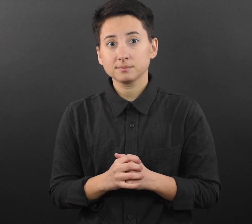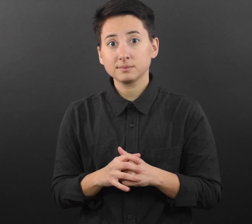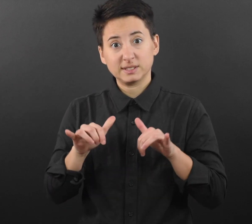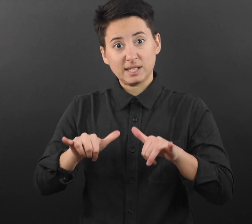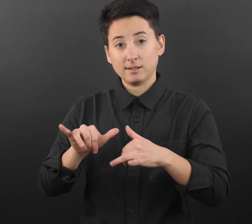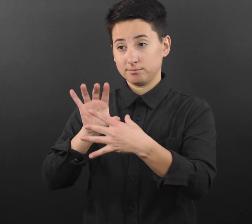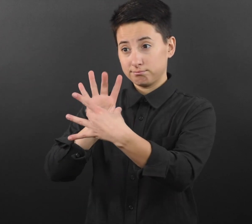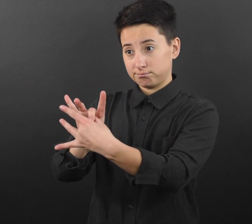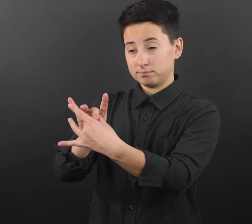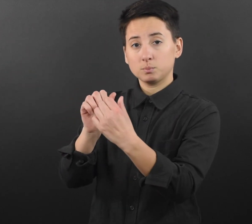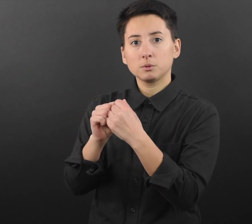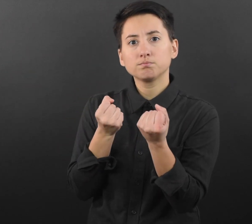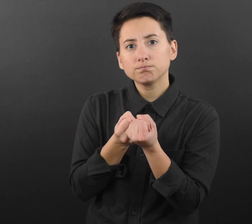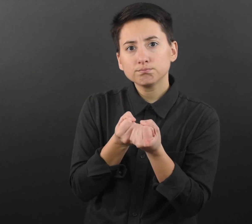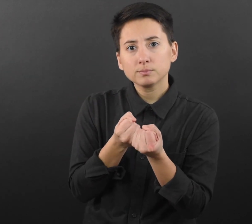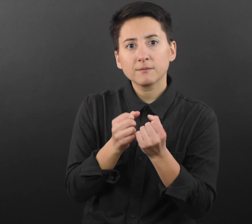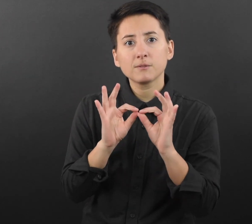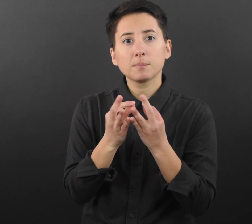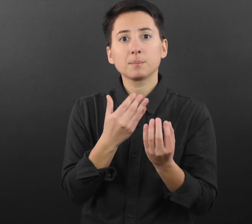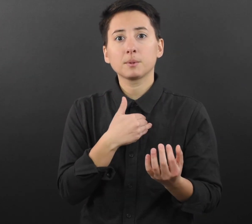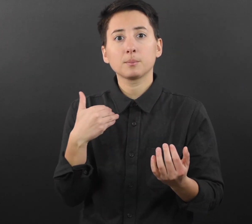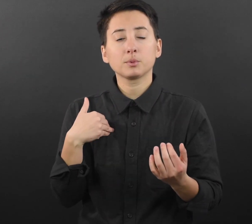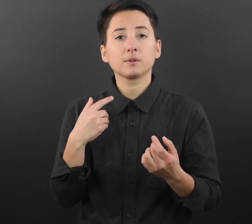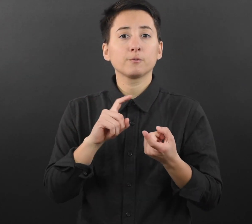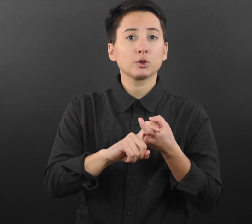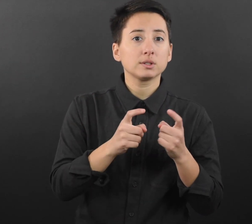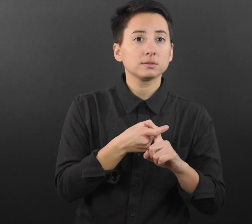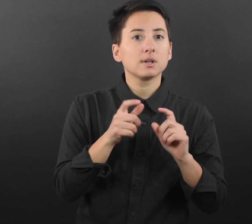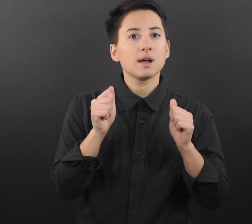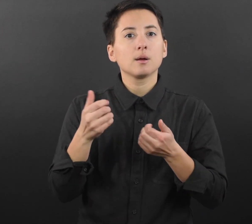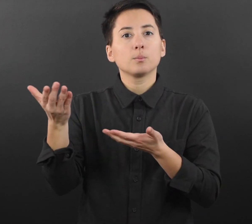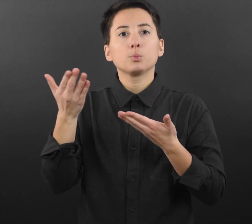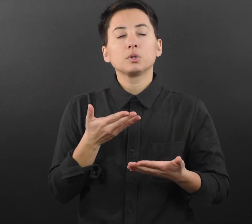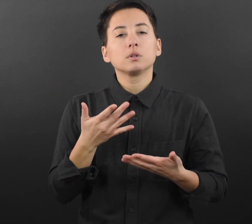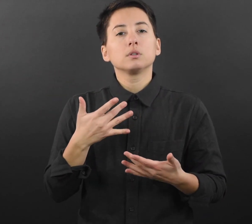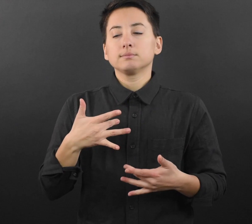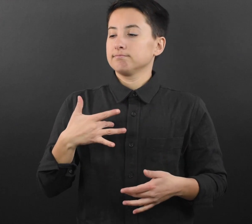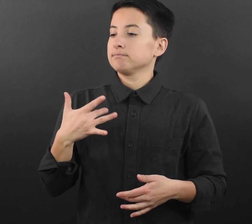Staying connected with supportive family members and friends can bring a sense